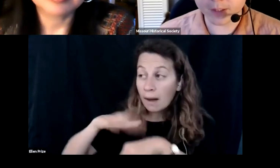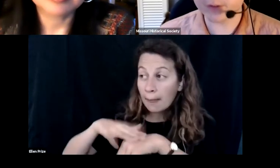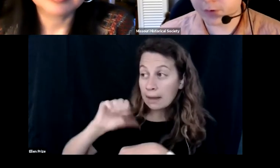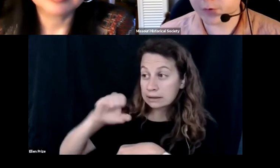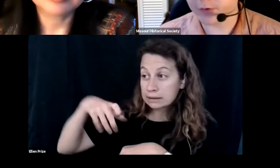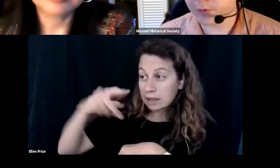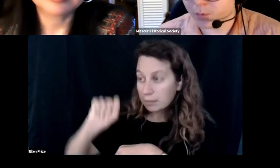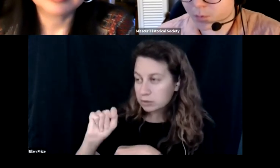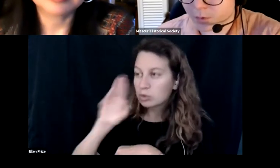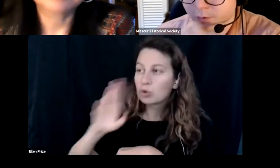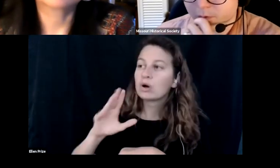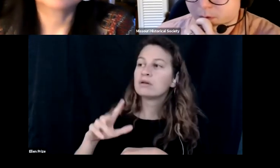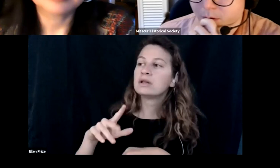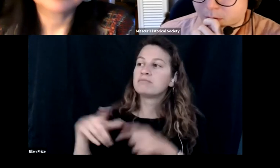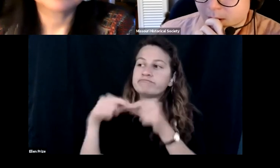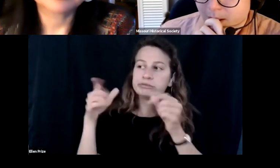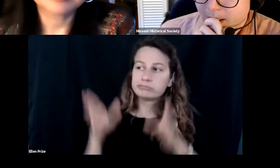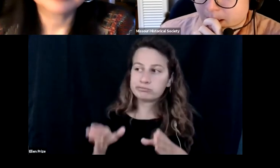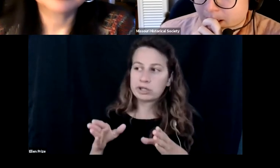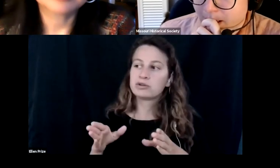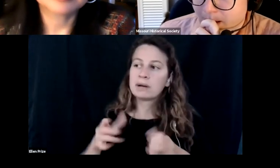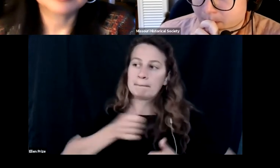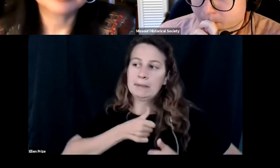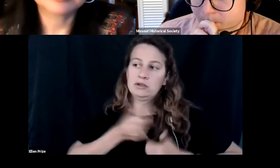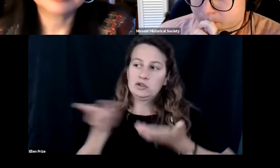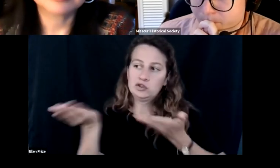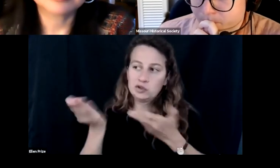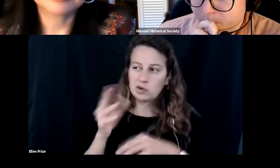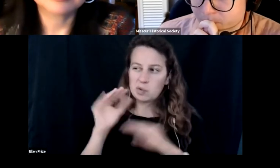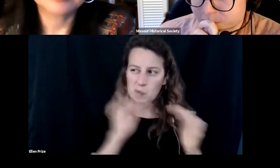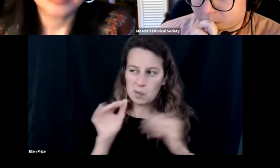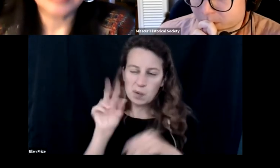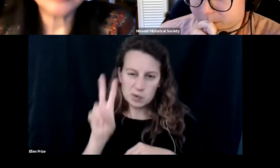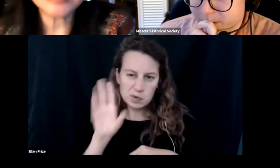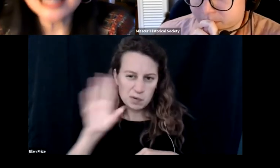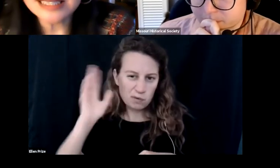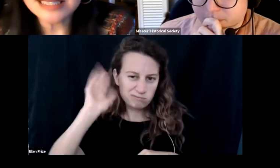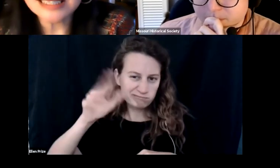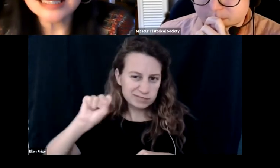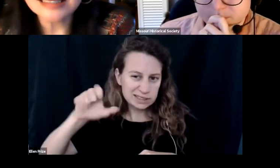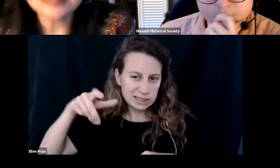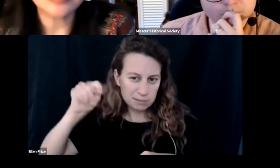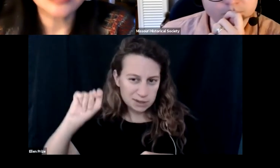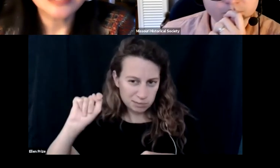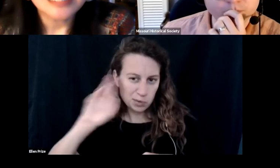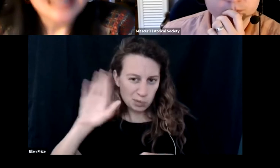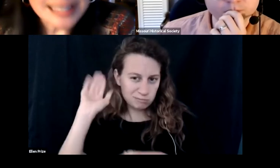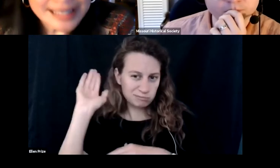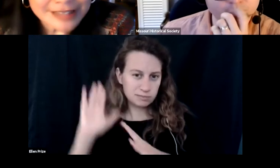can't be complacent and just say, Oh, we did our job. I don't want anyone to ever think that Japanese Americans feel like,